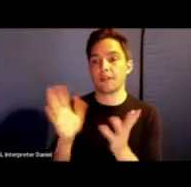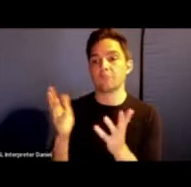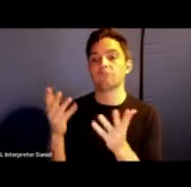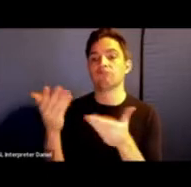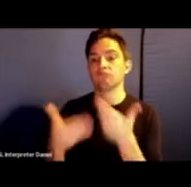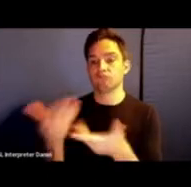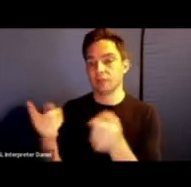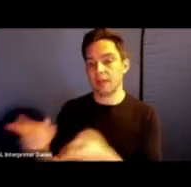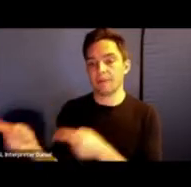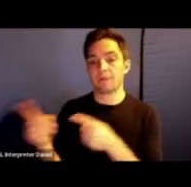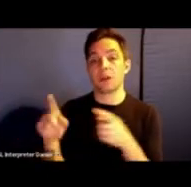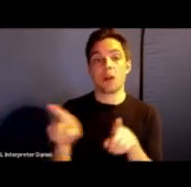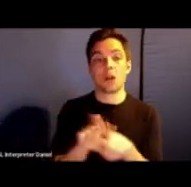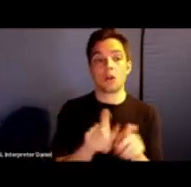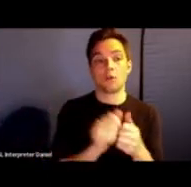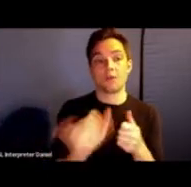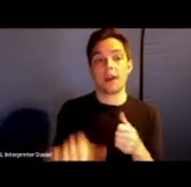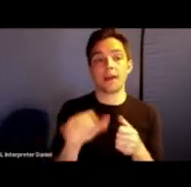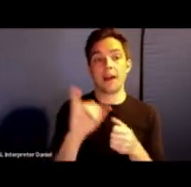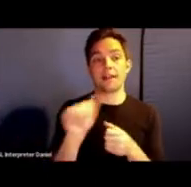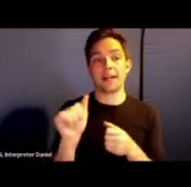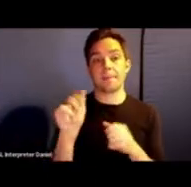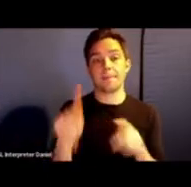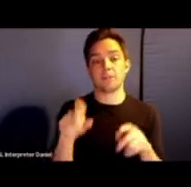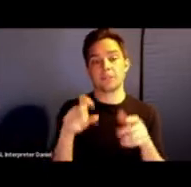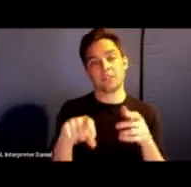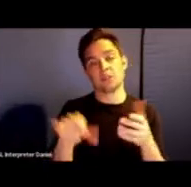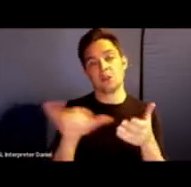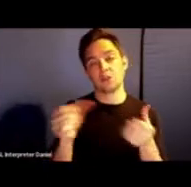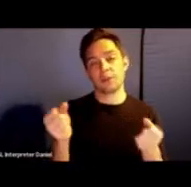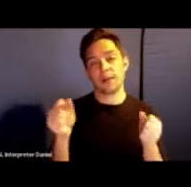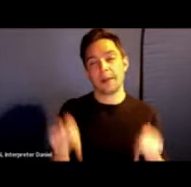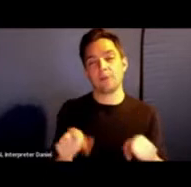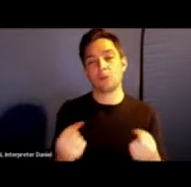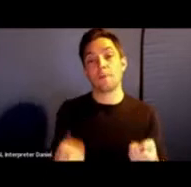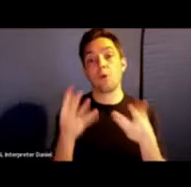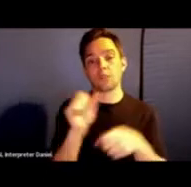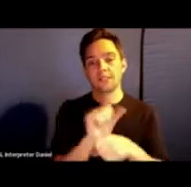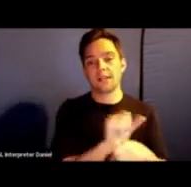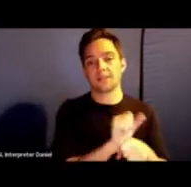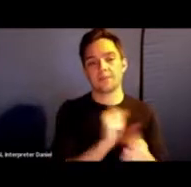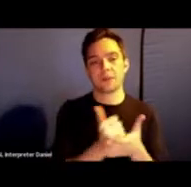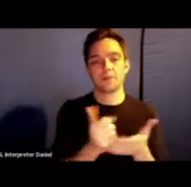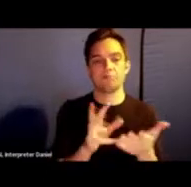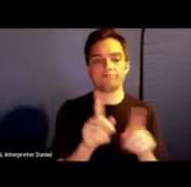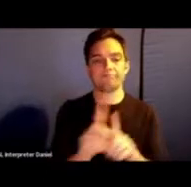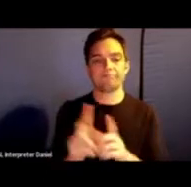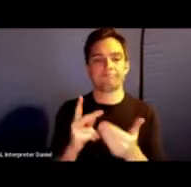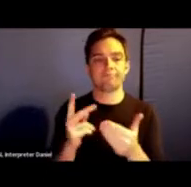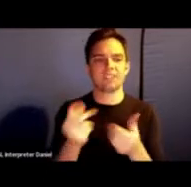Why was that the I&A person must be able to also multitask and help with several different projects at any one time. I used